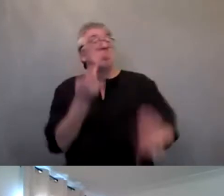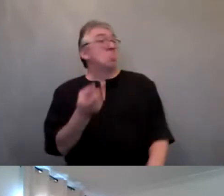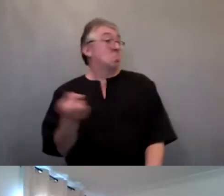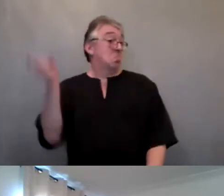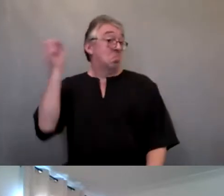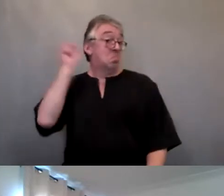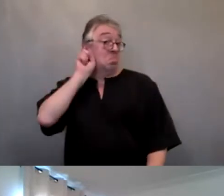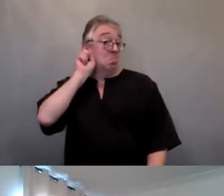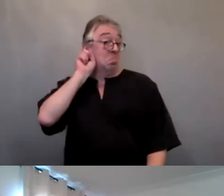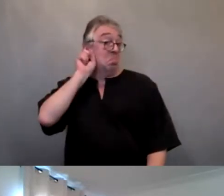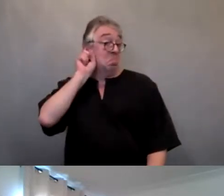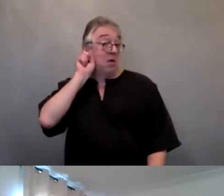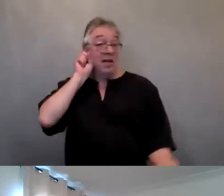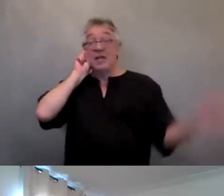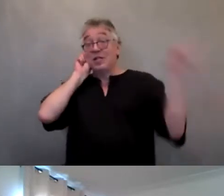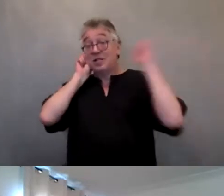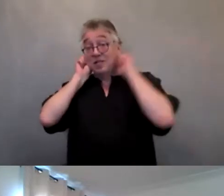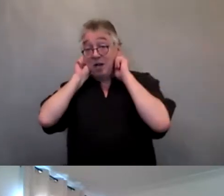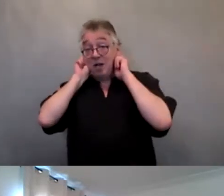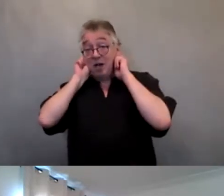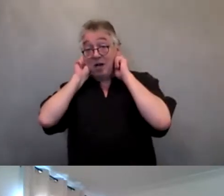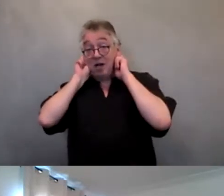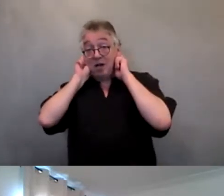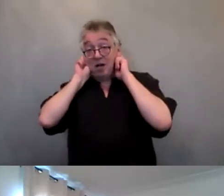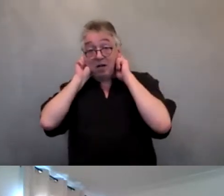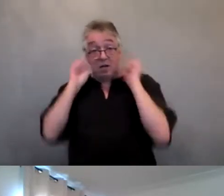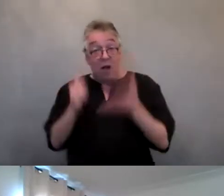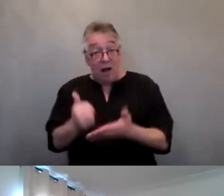in one ear and cochlear implant in the